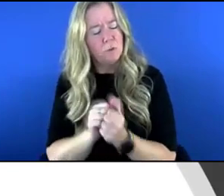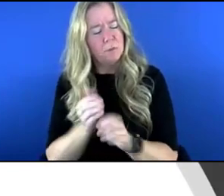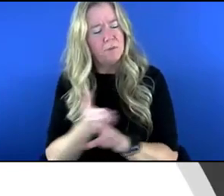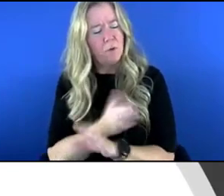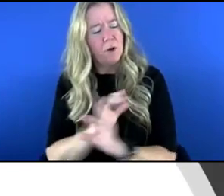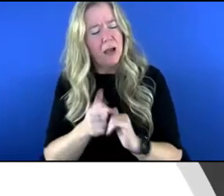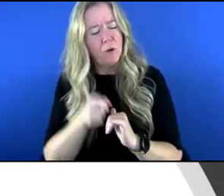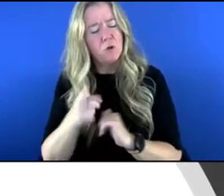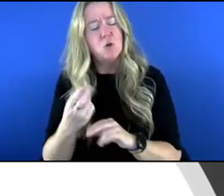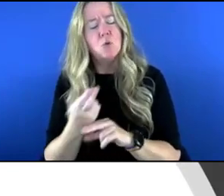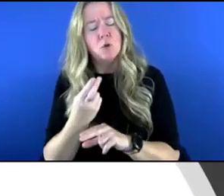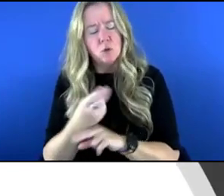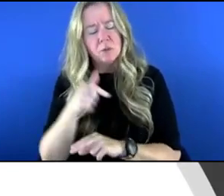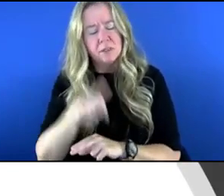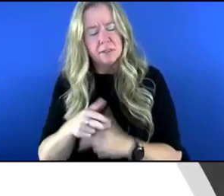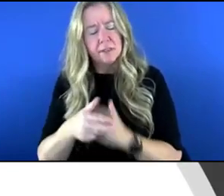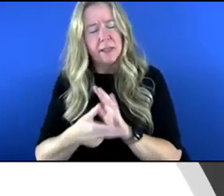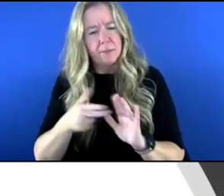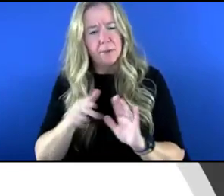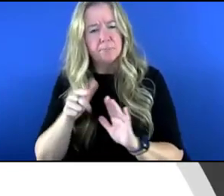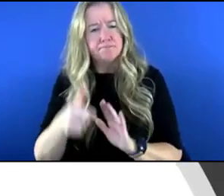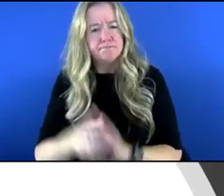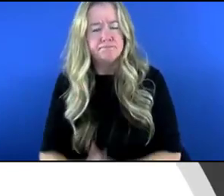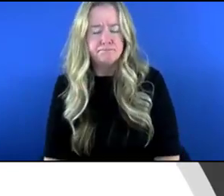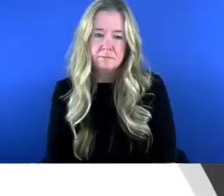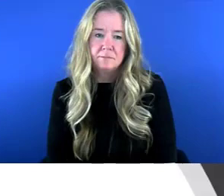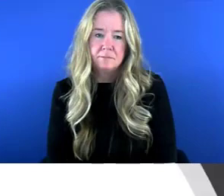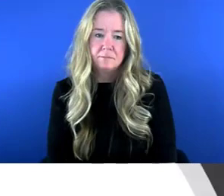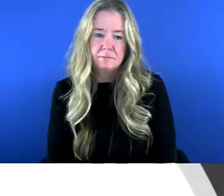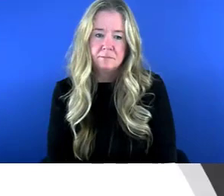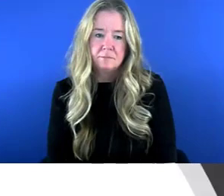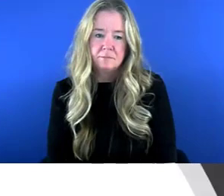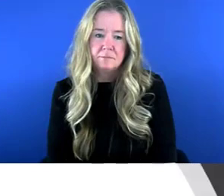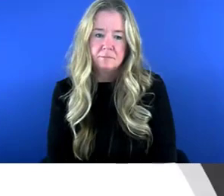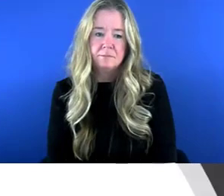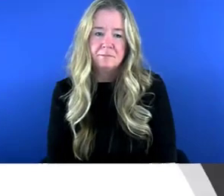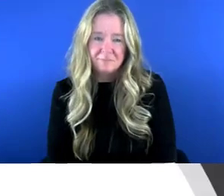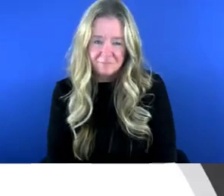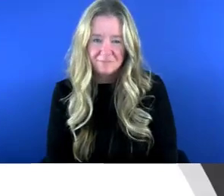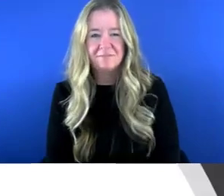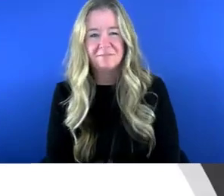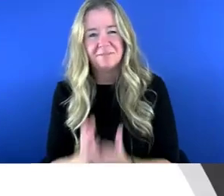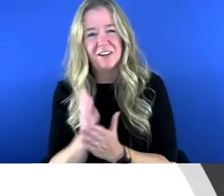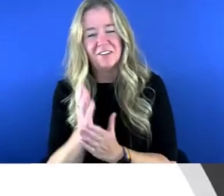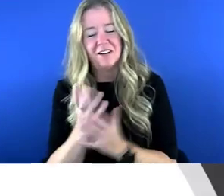use this label. All right, now that we all have